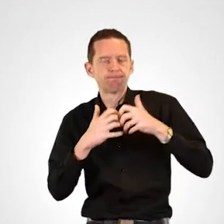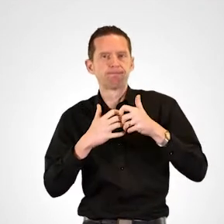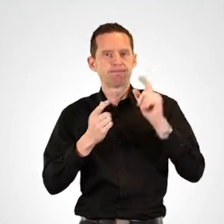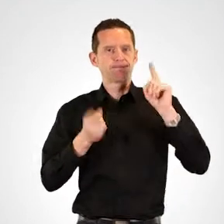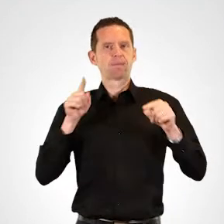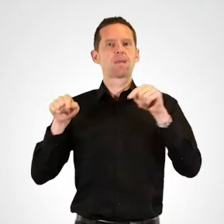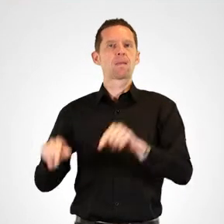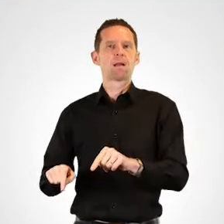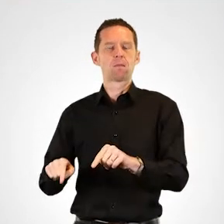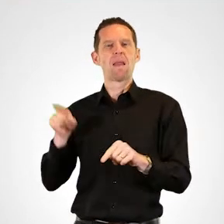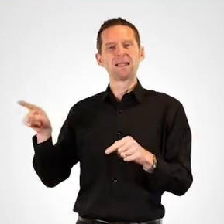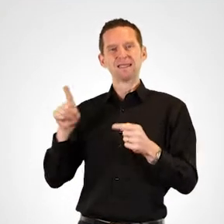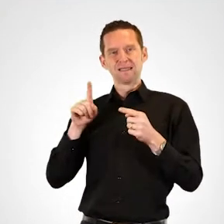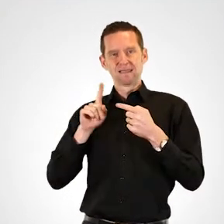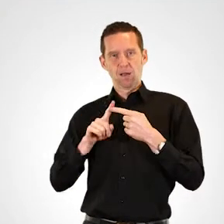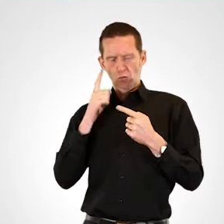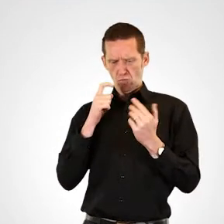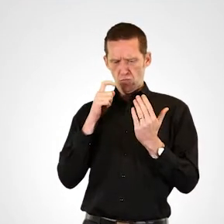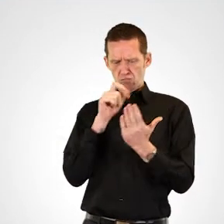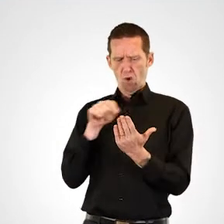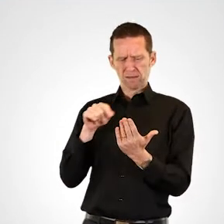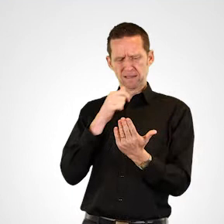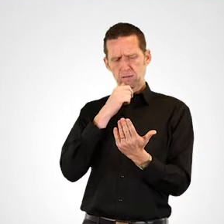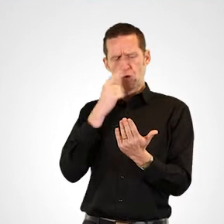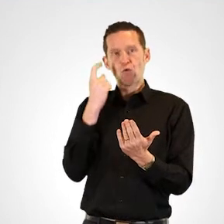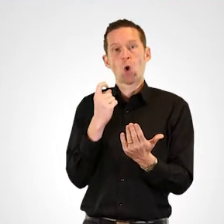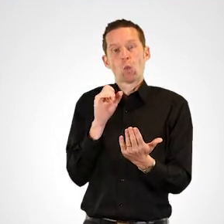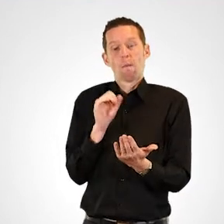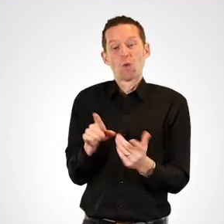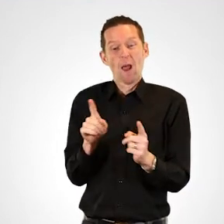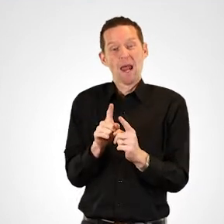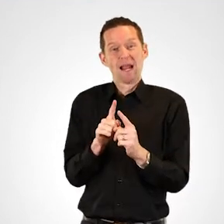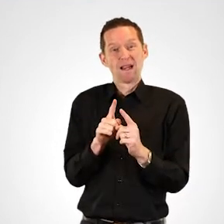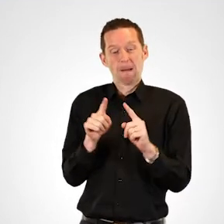So they're still trying to push writing into kind of a picture representation.